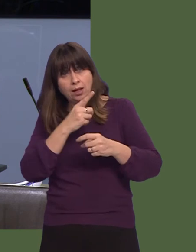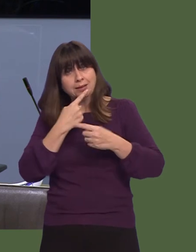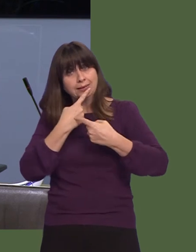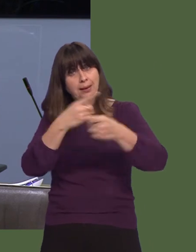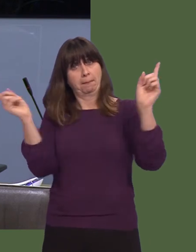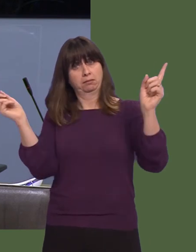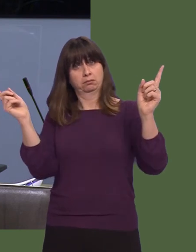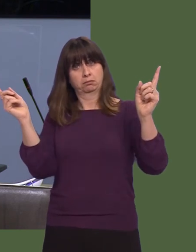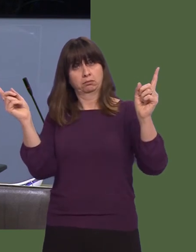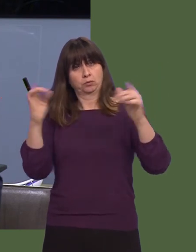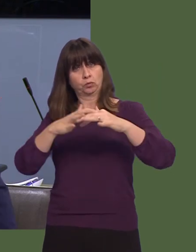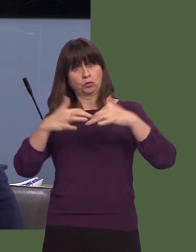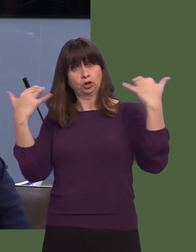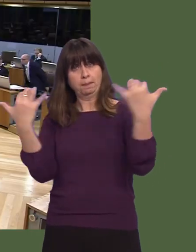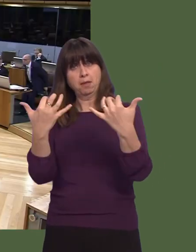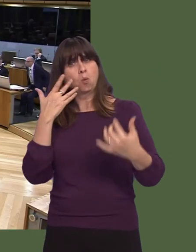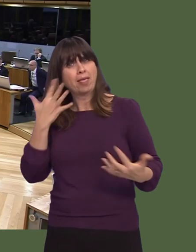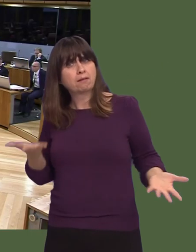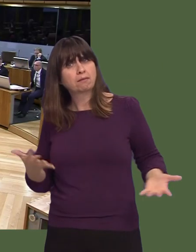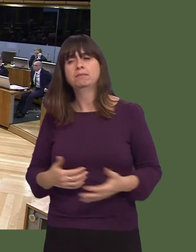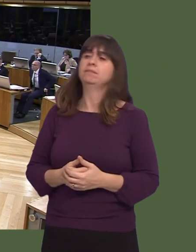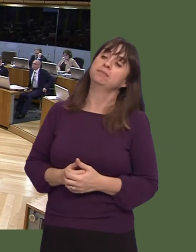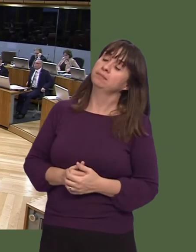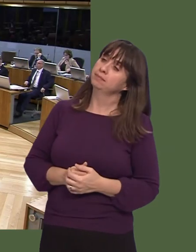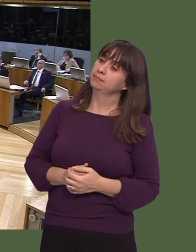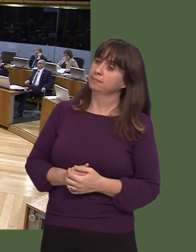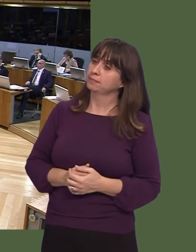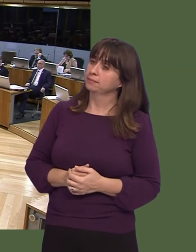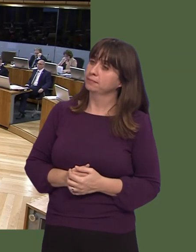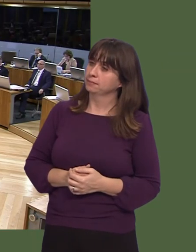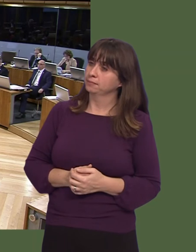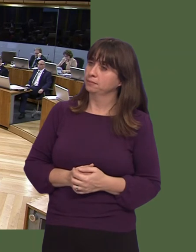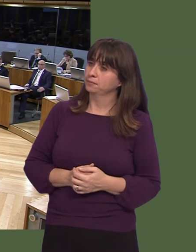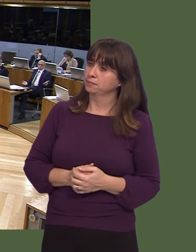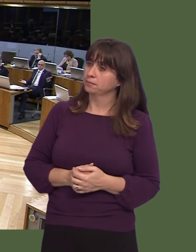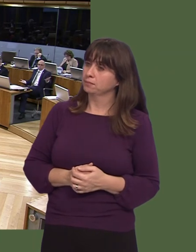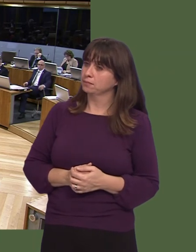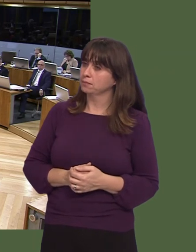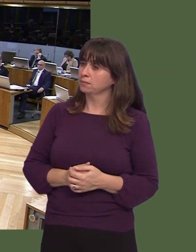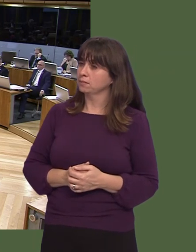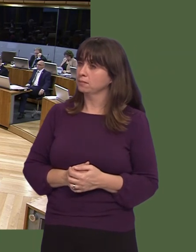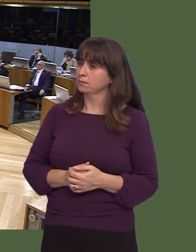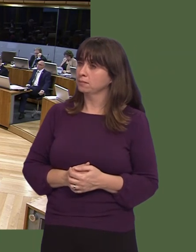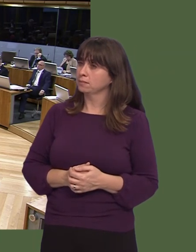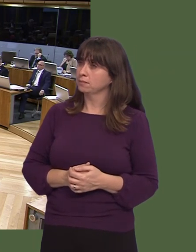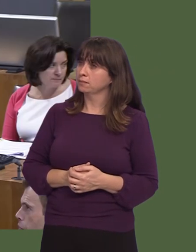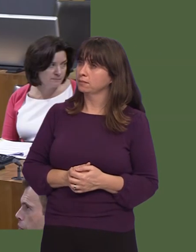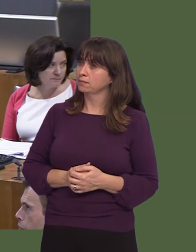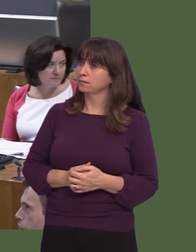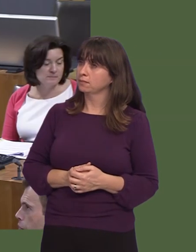pryd y bydd hynny? Carwyn Jones AM: Roedd yna lawer o ymatebion iír ymgynghoriadódros 250. Mae yna lot fawr oó. Maen nhwín fwy manwl hefyd na beth a